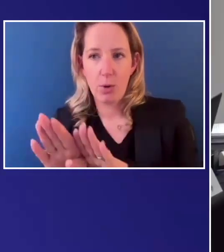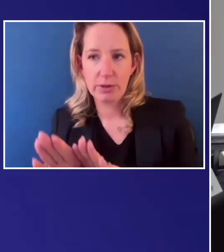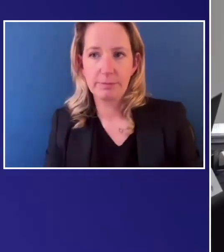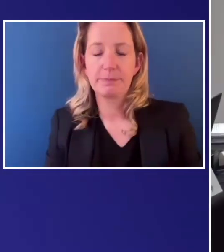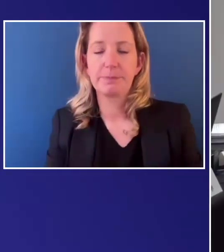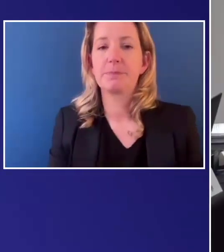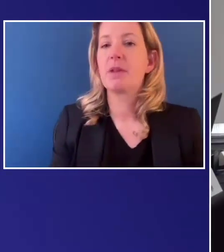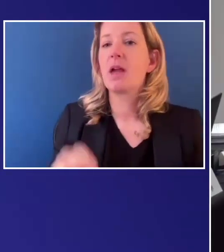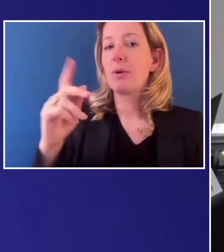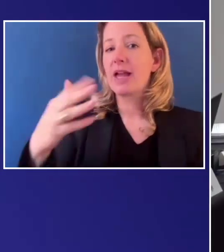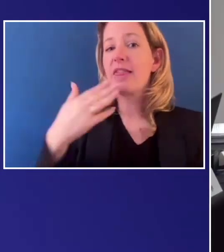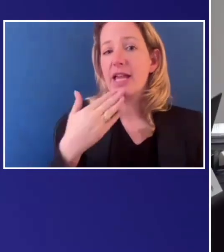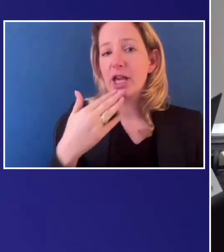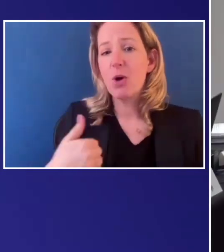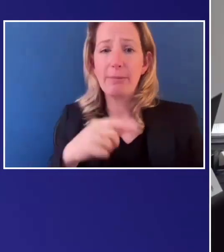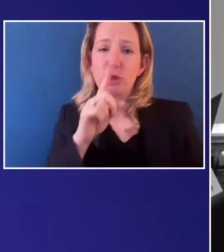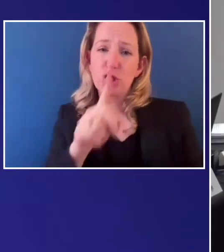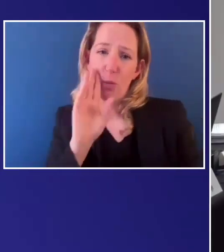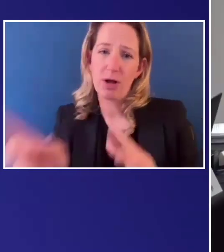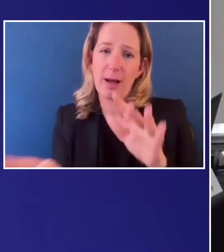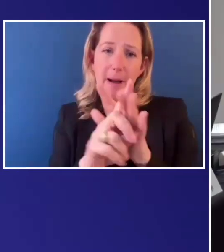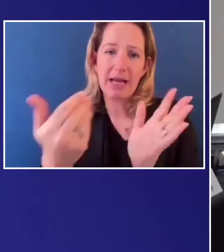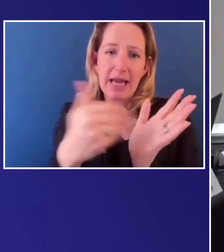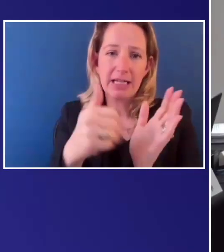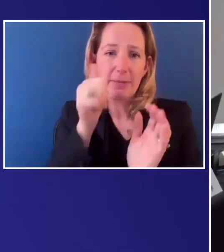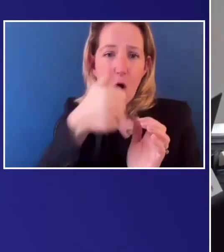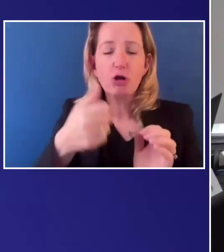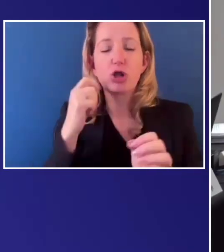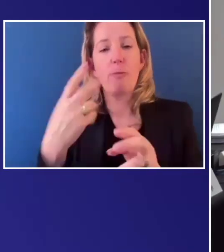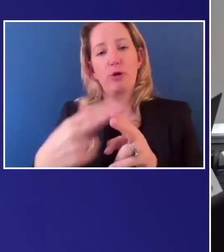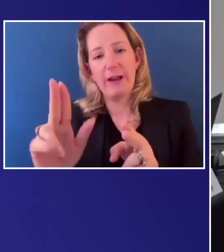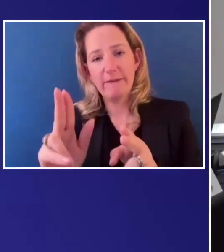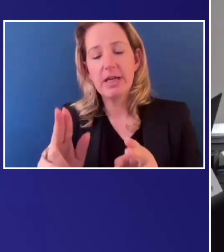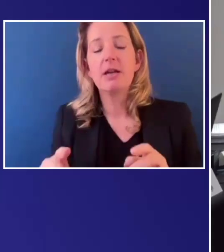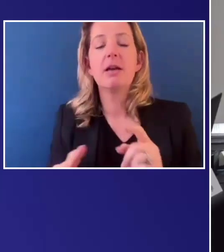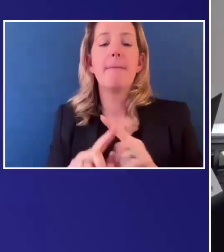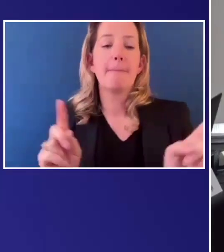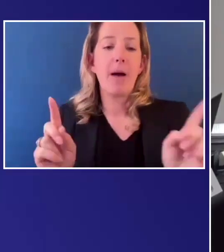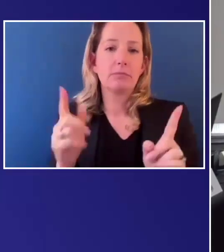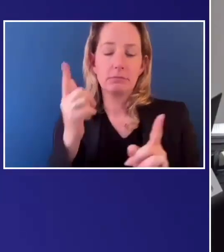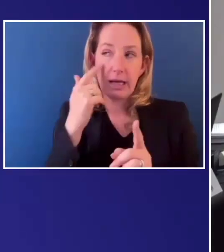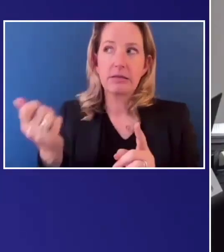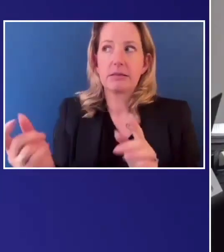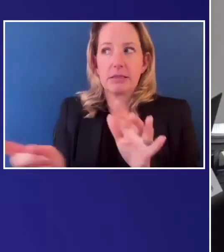Thank you. I'm sure that this will come up again tomorrow, so I'll keep it very brief. But just because it's come up a few times